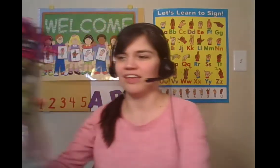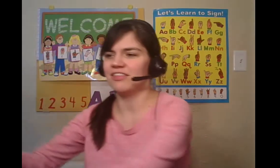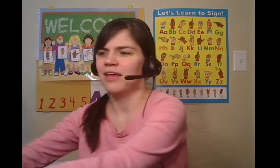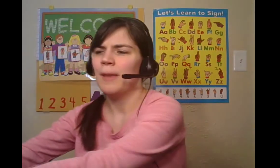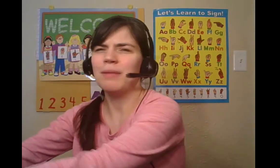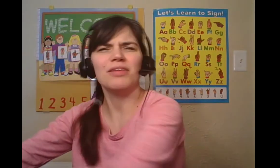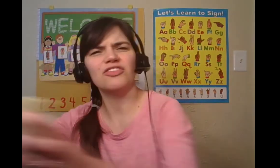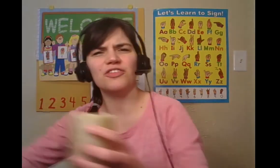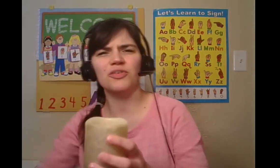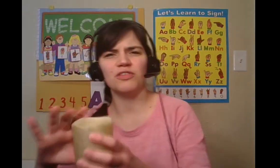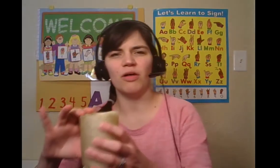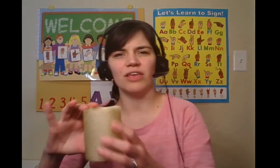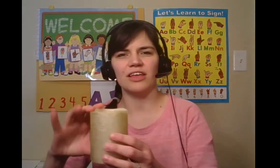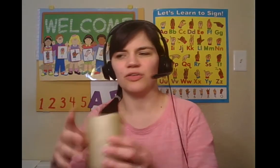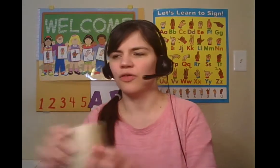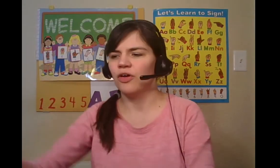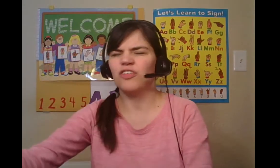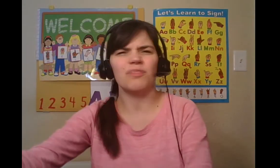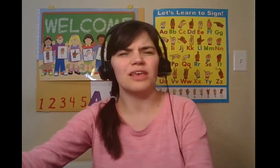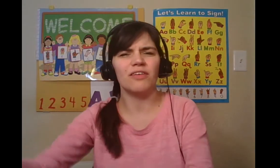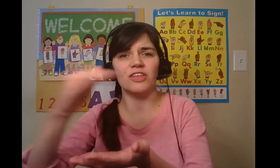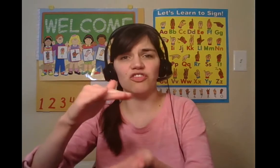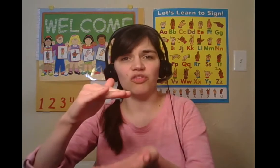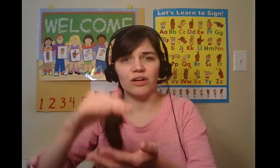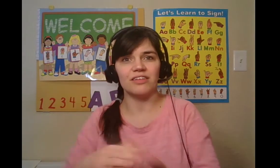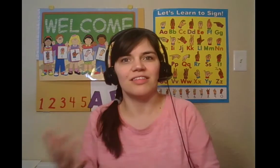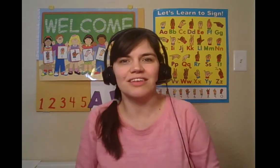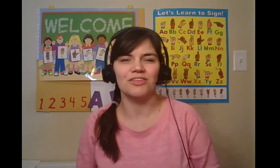maybe they'll just do a small candle or something else that's short that doesn't